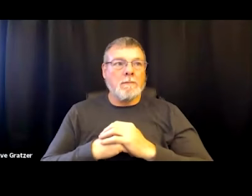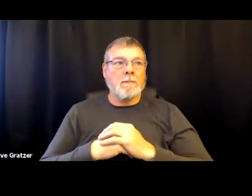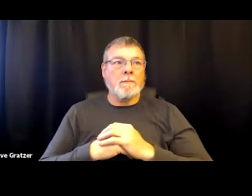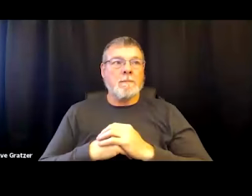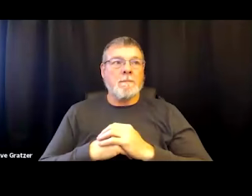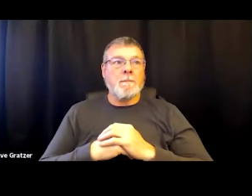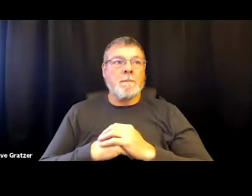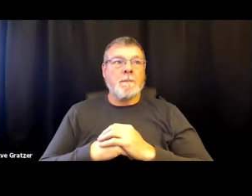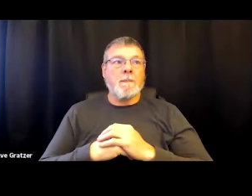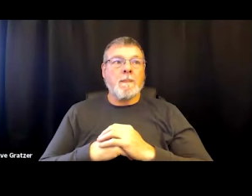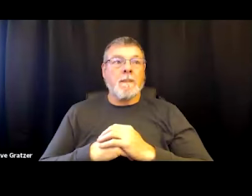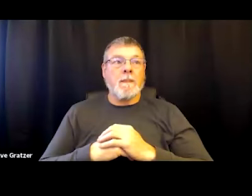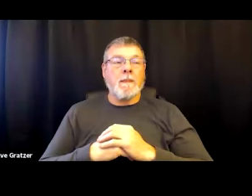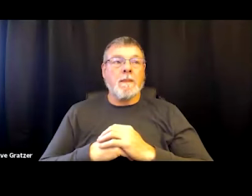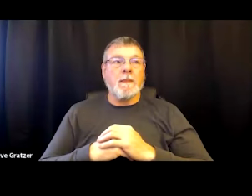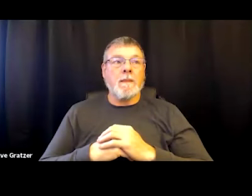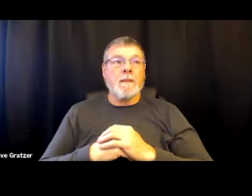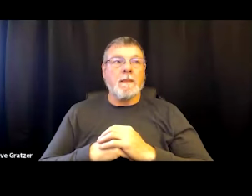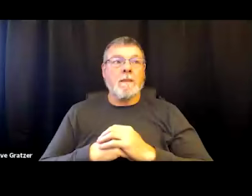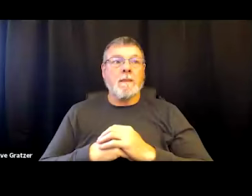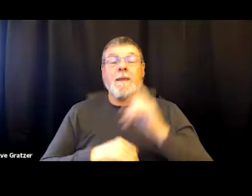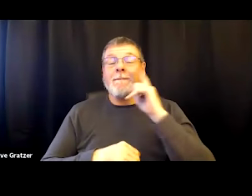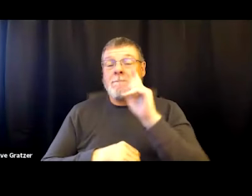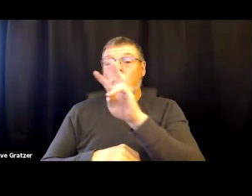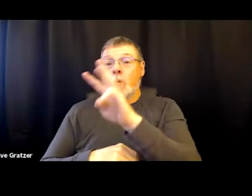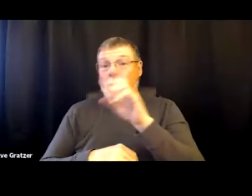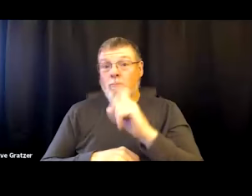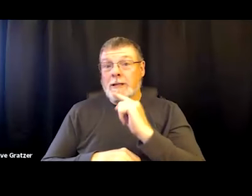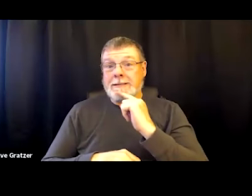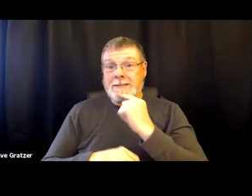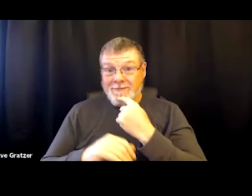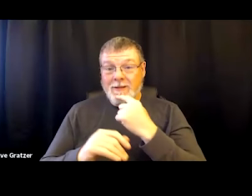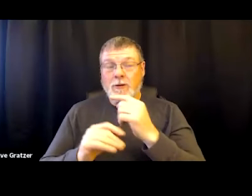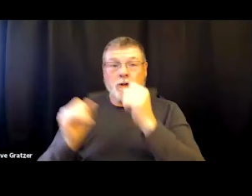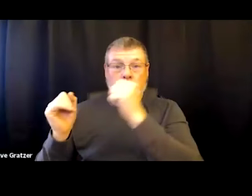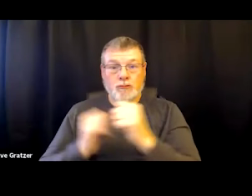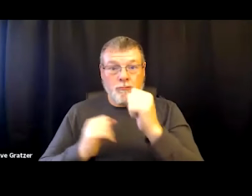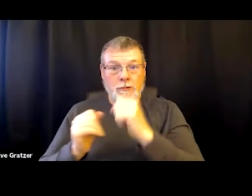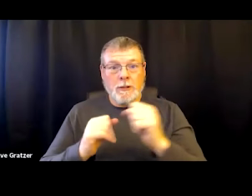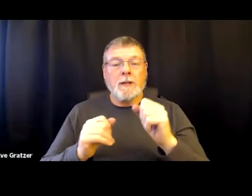There's also specific screening strategies for withdrawal severity. And this would be at the point of reentry